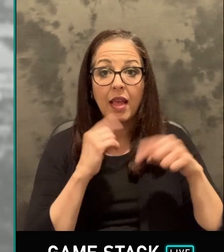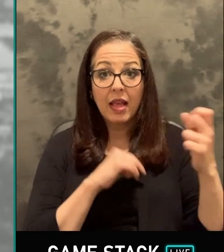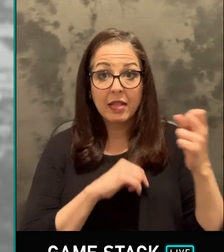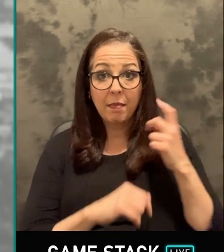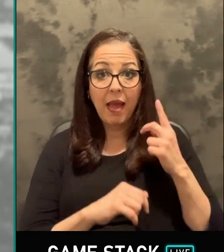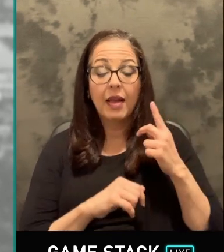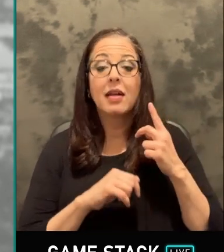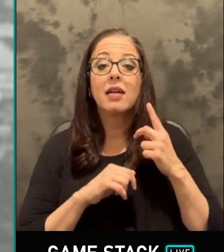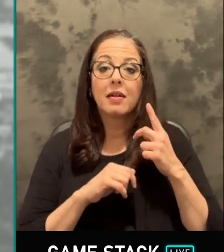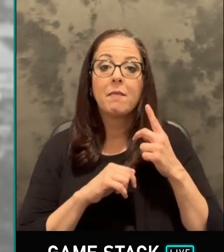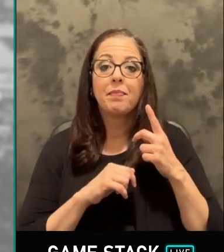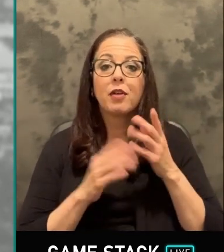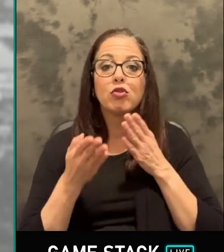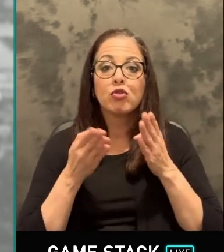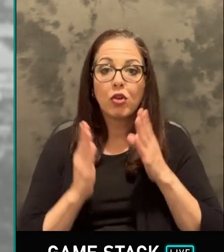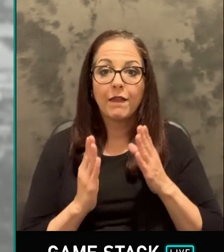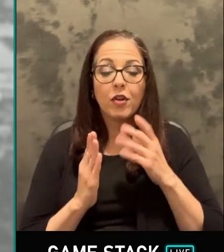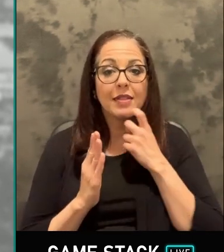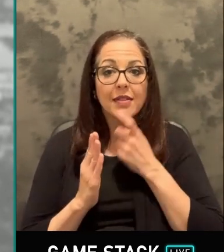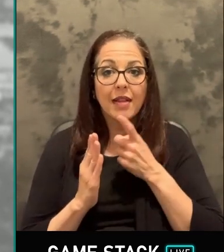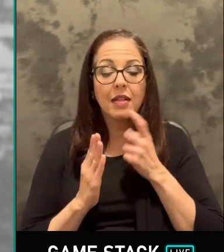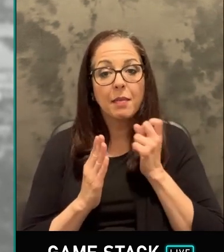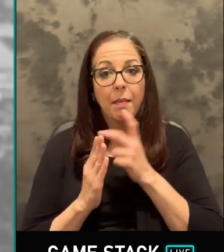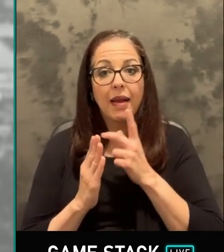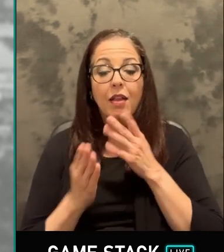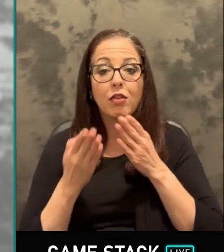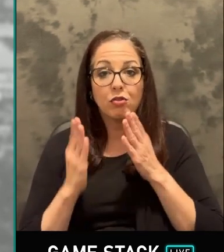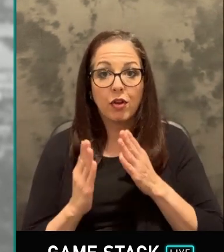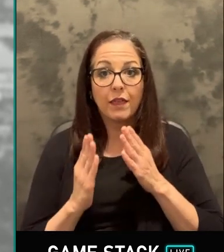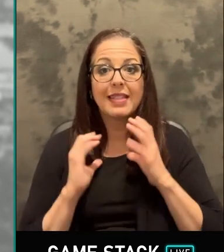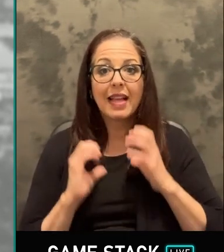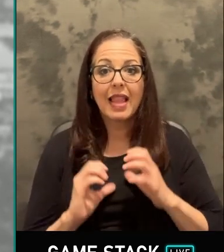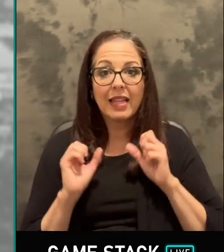sorry, the server the client can talk to.